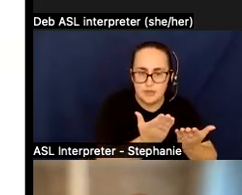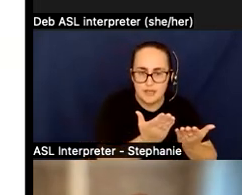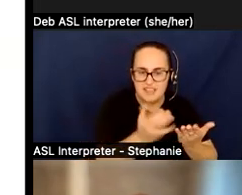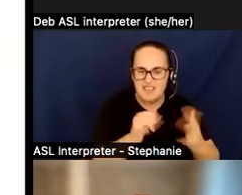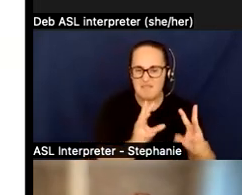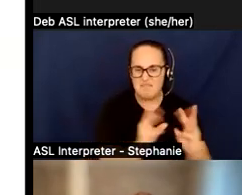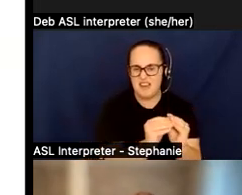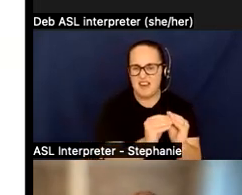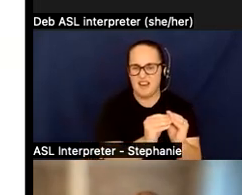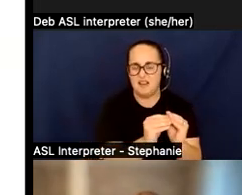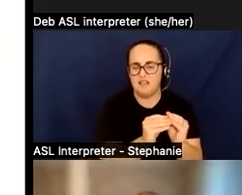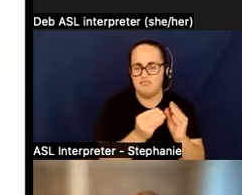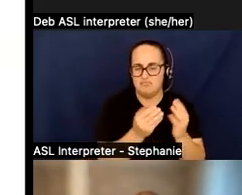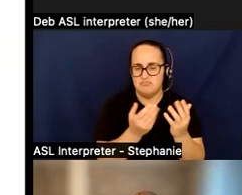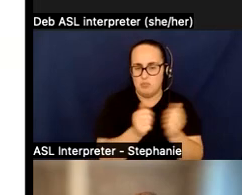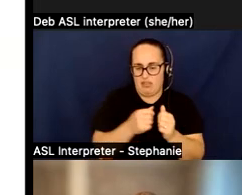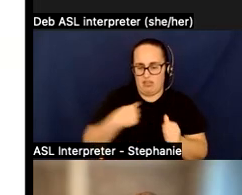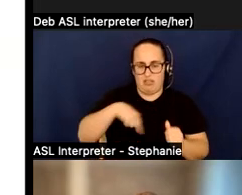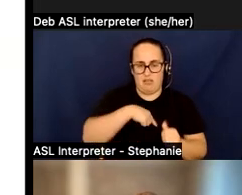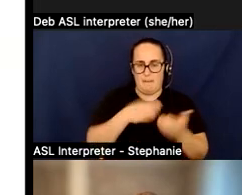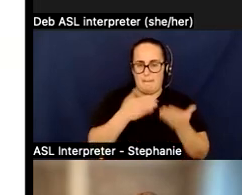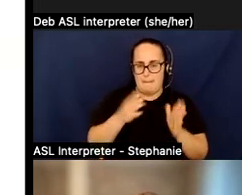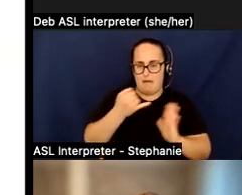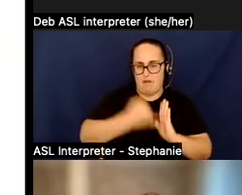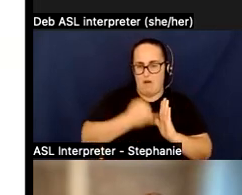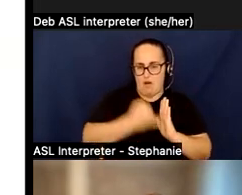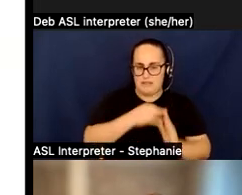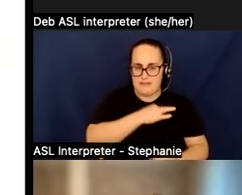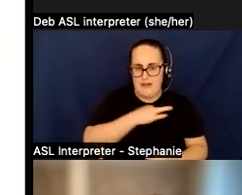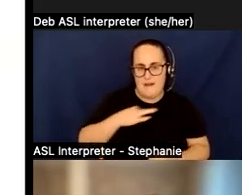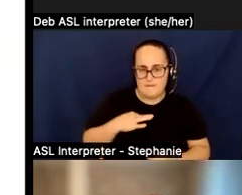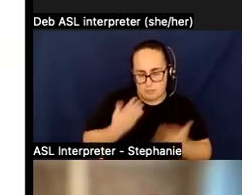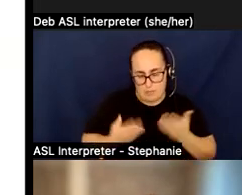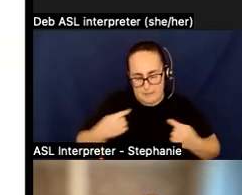public art staff, it will most likely be me. And once the final funding recommendation has been